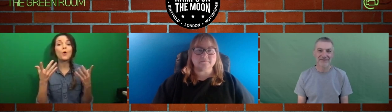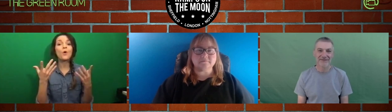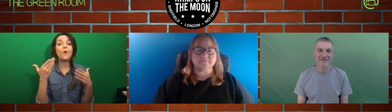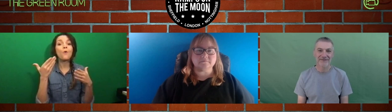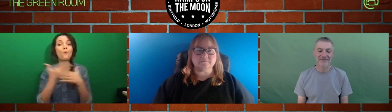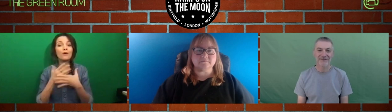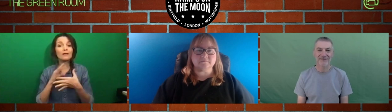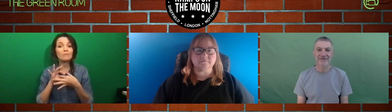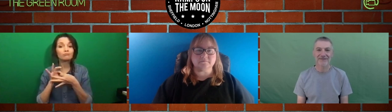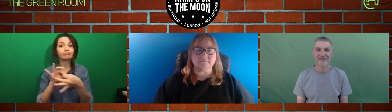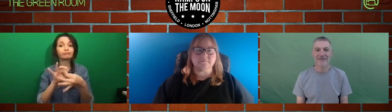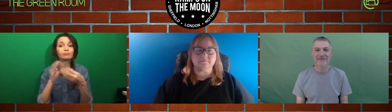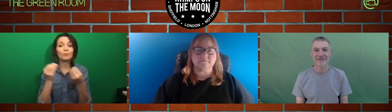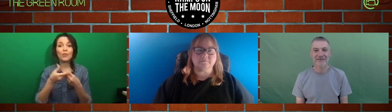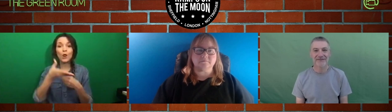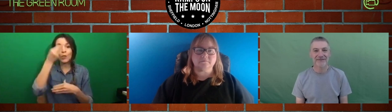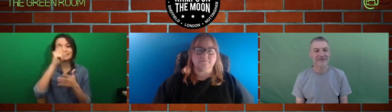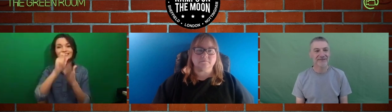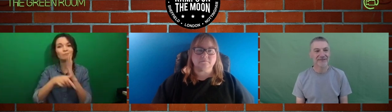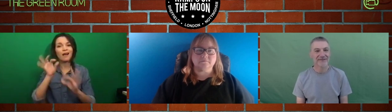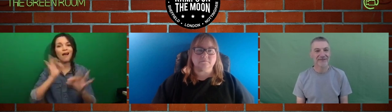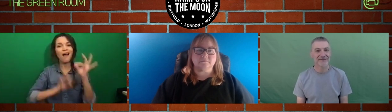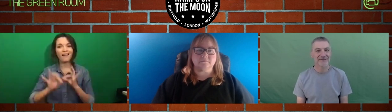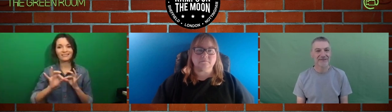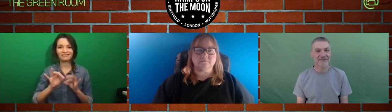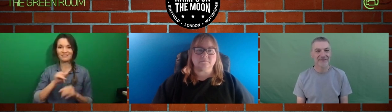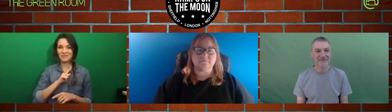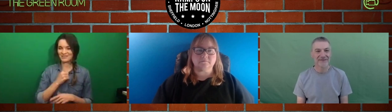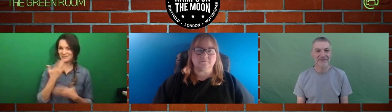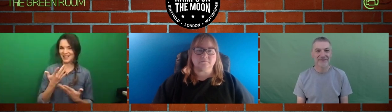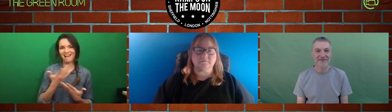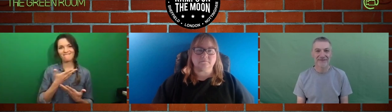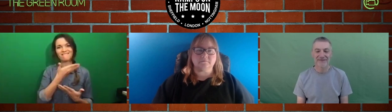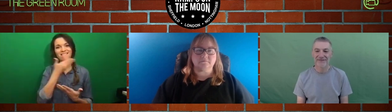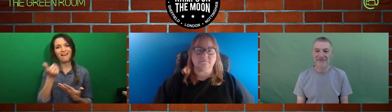and I'm joined today with the lovely Kirsty Pennycook who is a creative